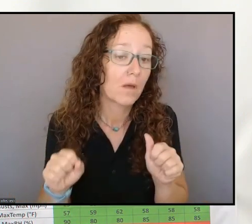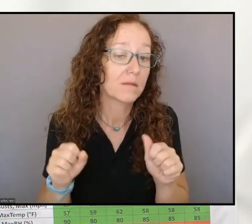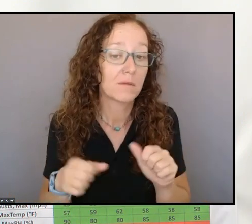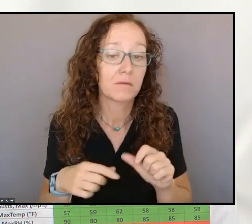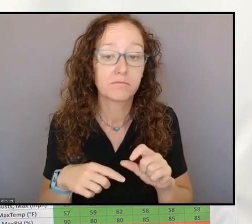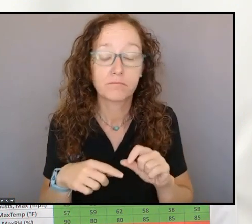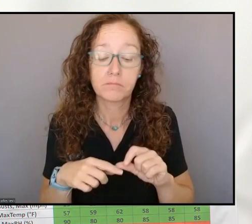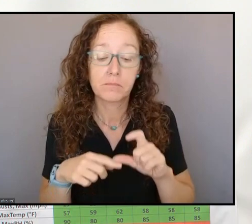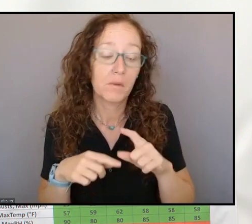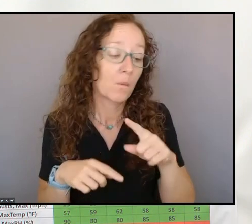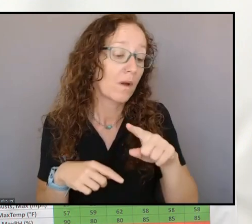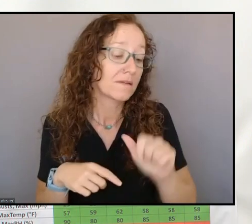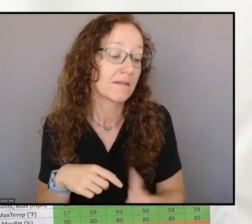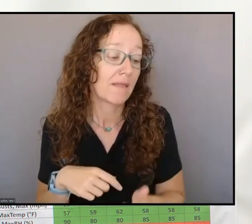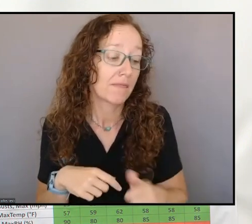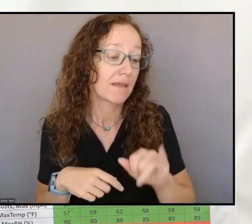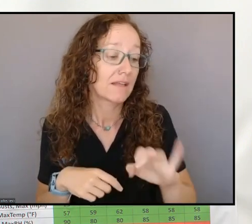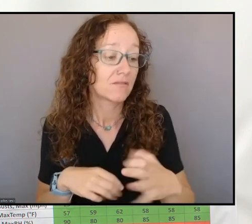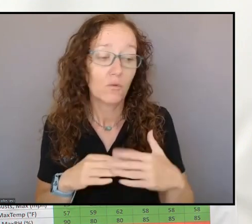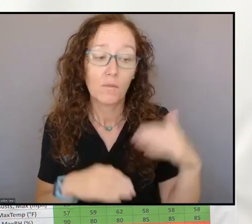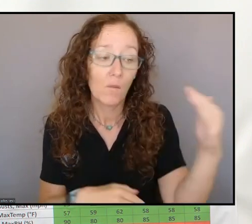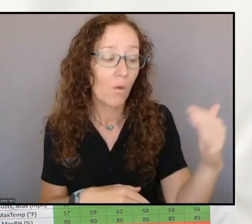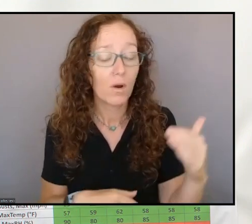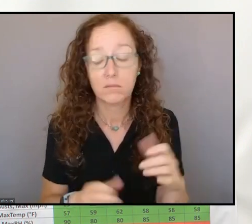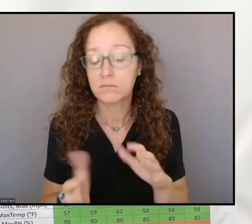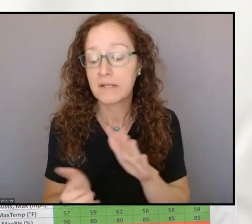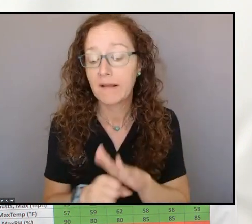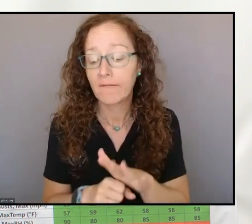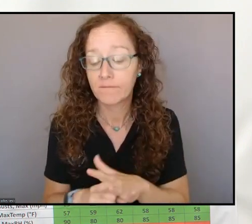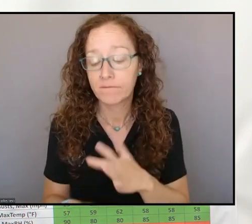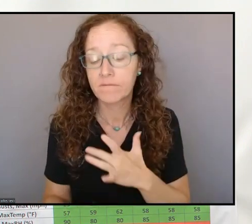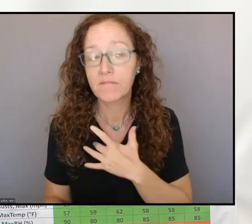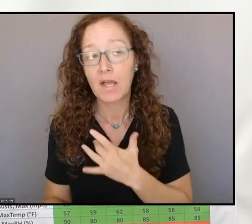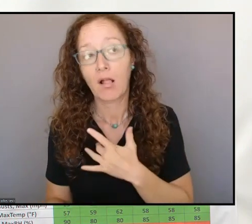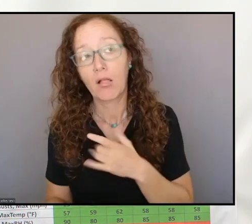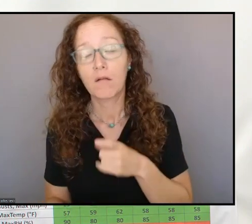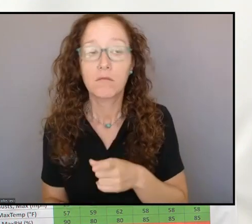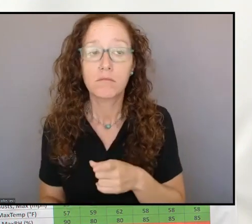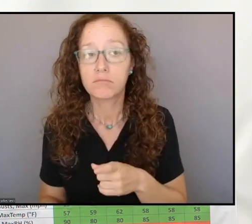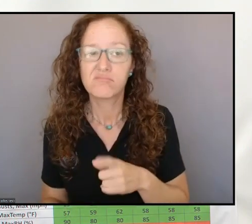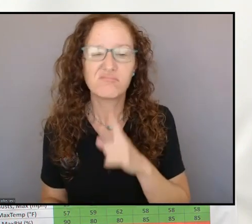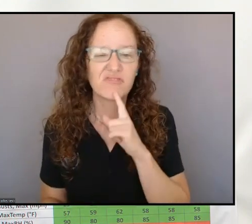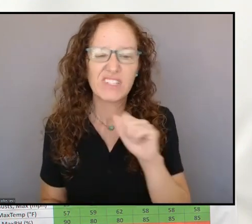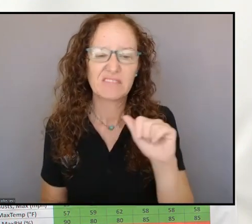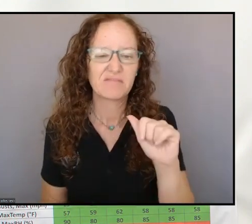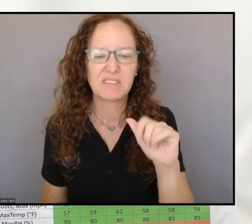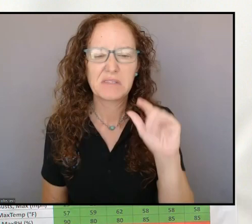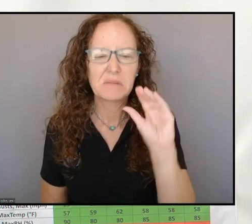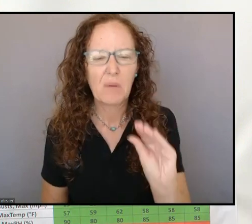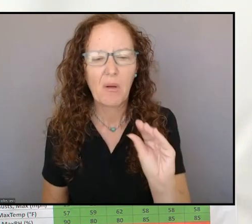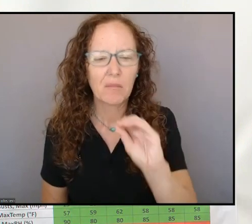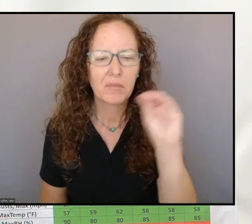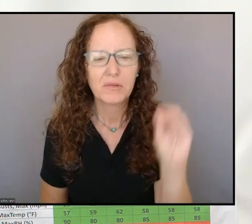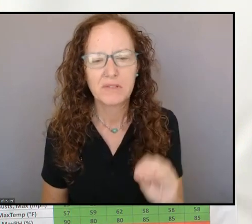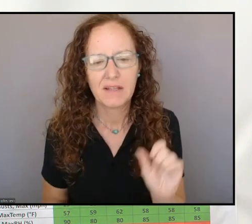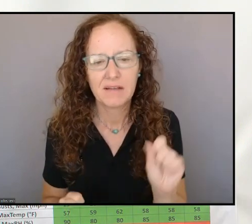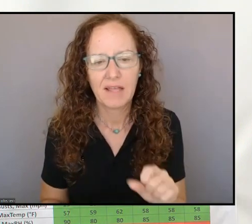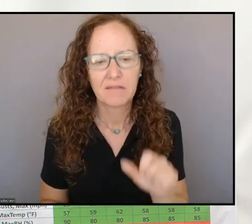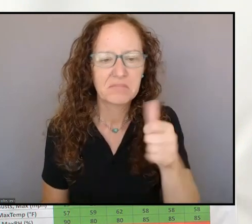more. We've only got about a 20% or 30% chance of that across the fire area today. So, nothing really exciting in